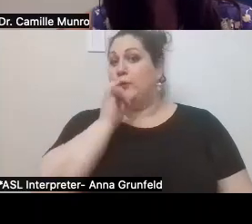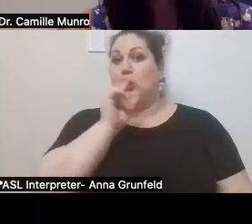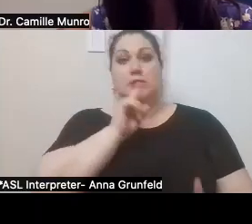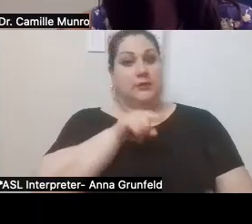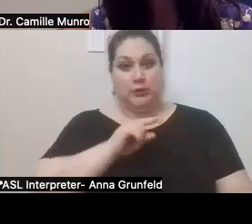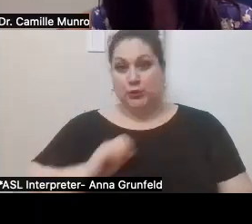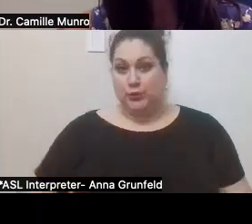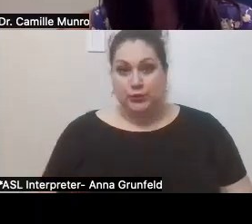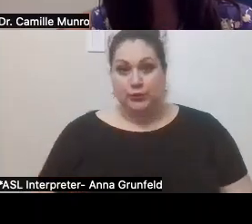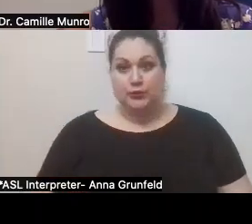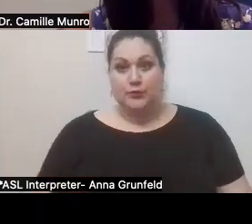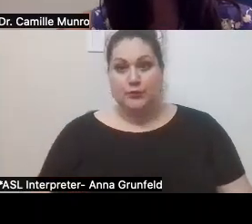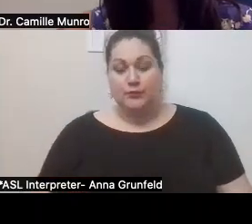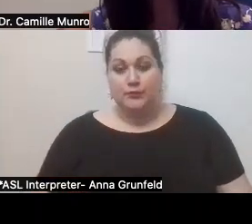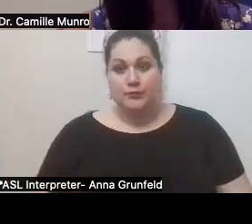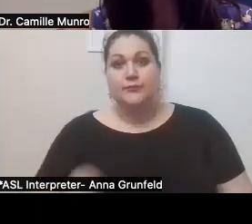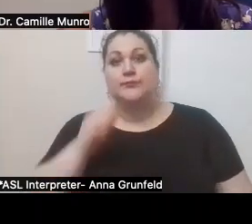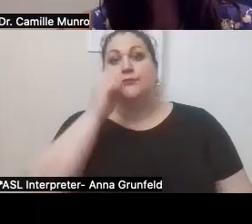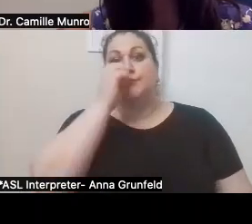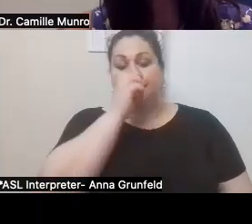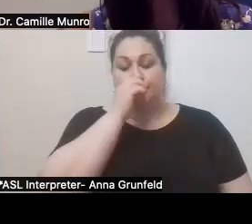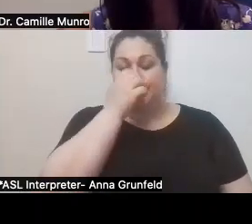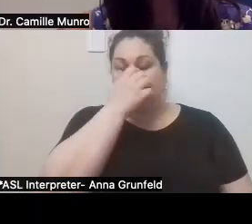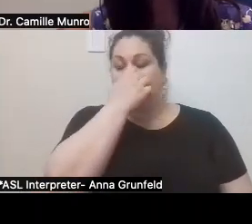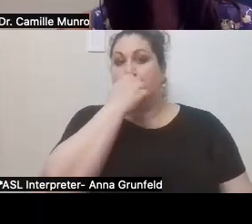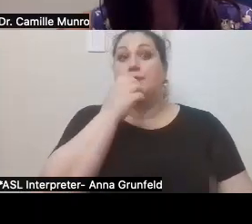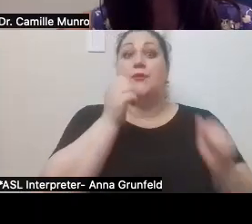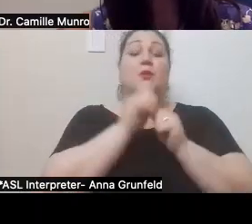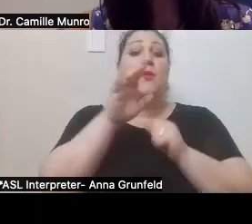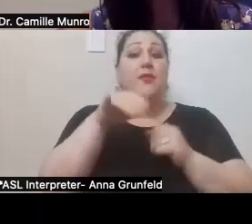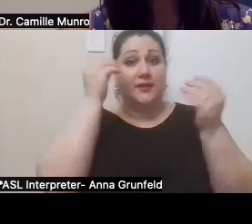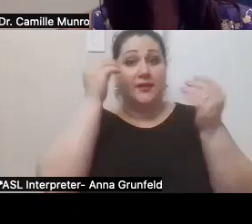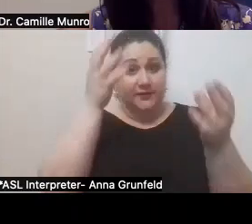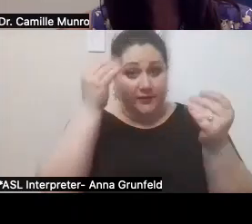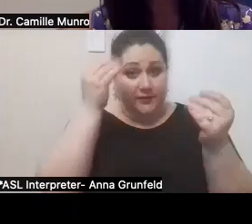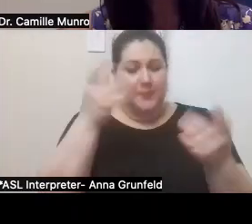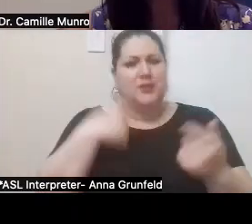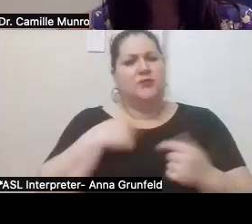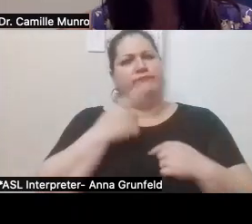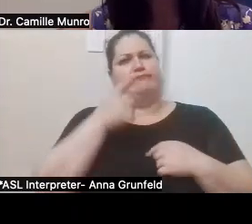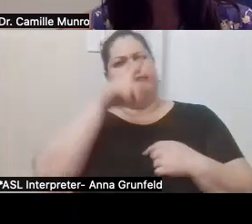And so, given this data, we questioned if physicians were not self-identifying